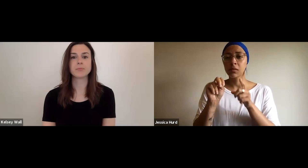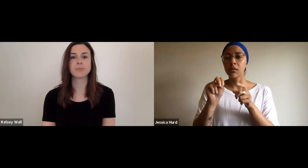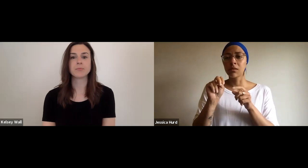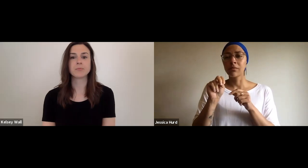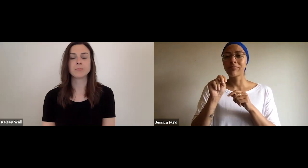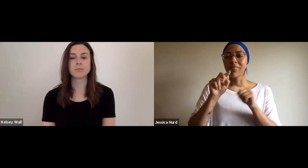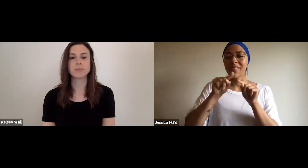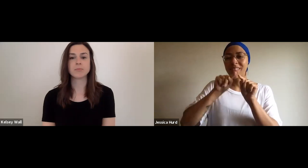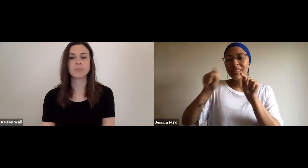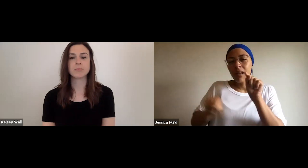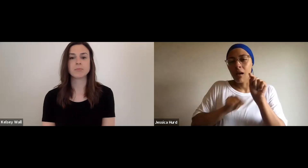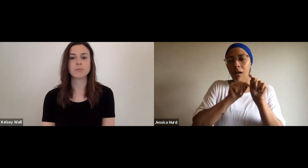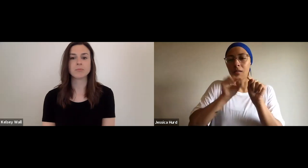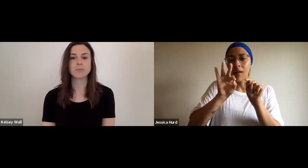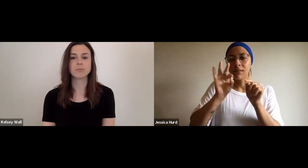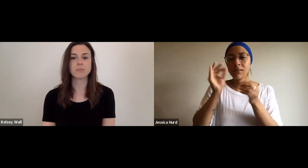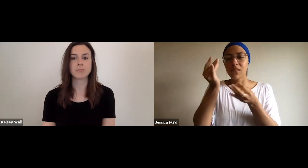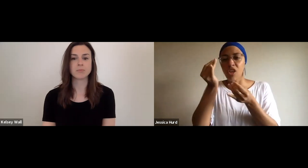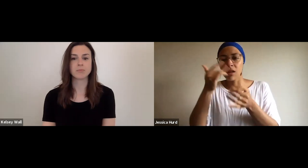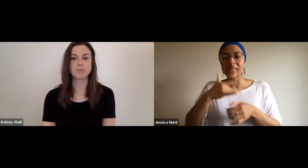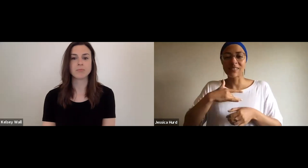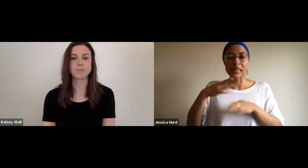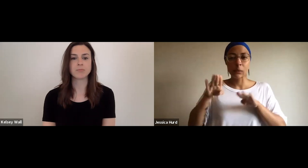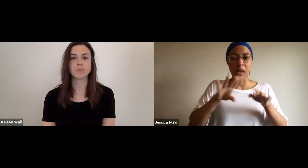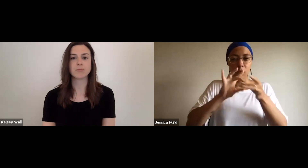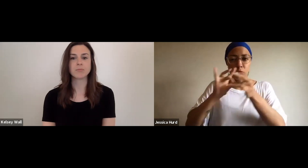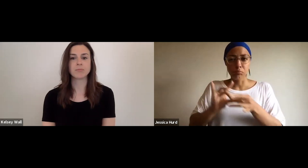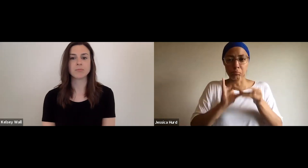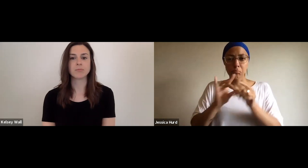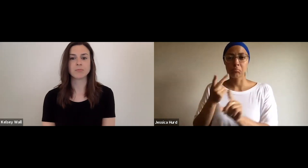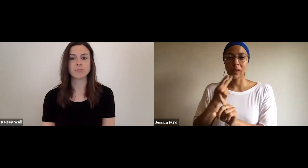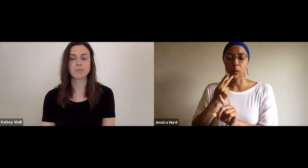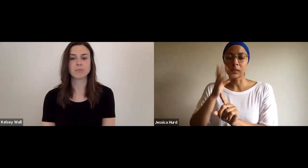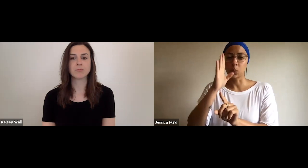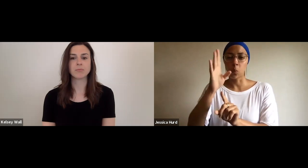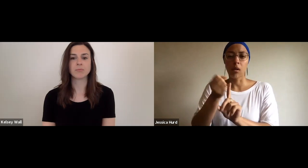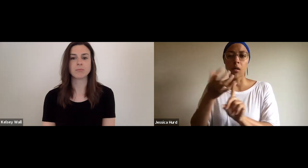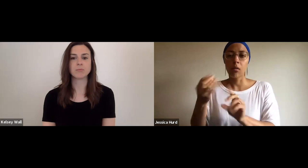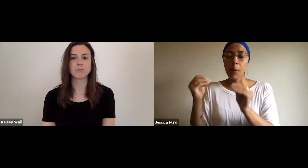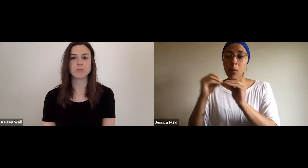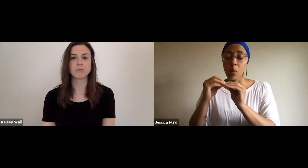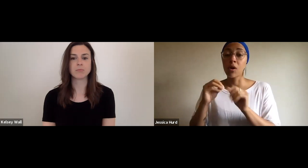So, we have the pillars of emotional regulation. This actually becomes a chart that's a cycle